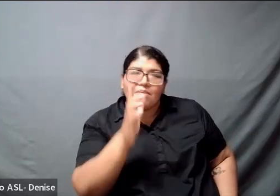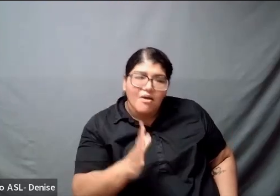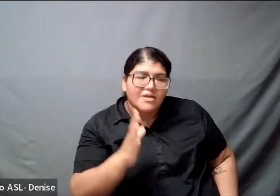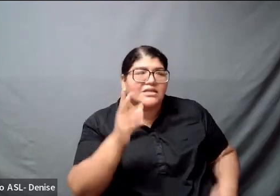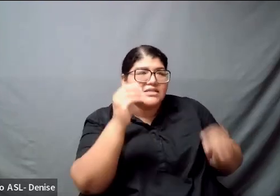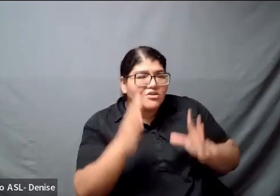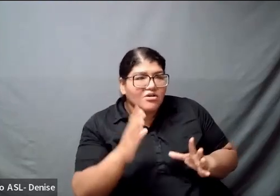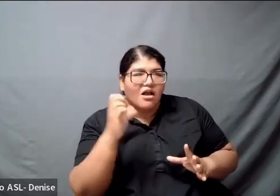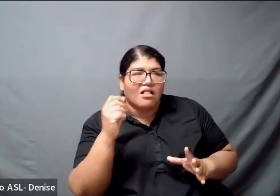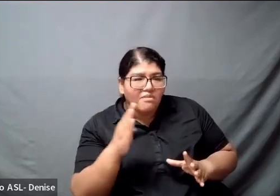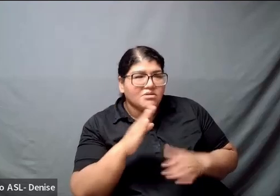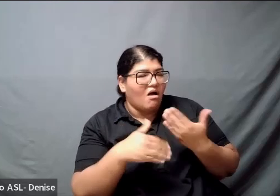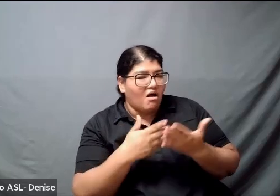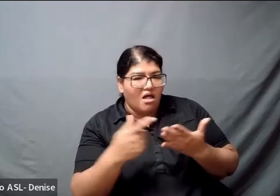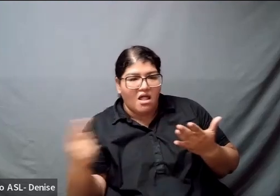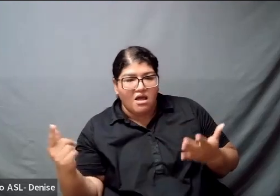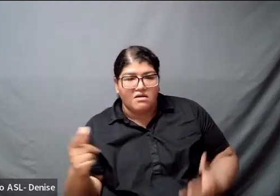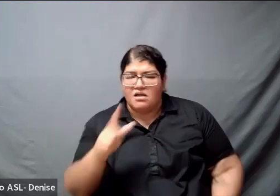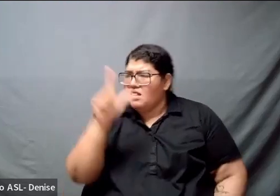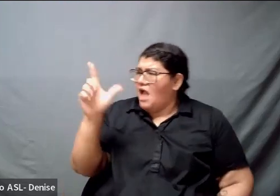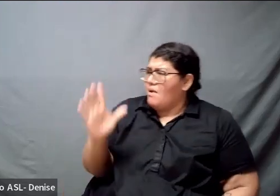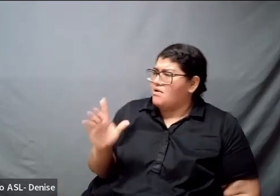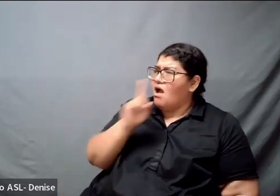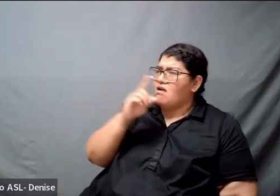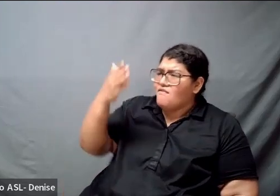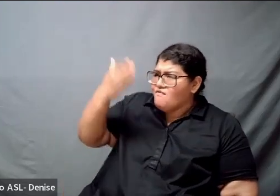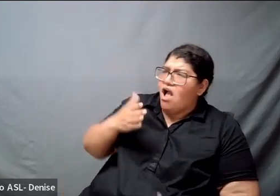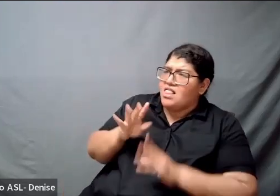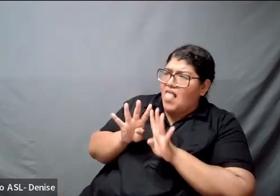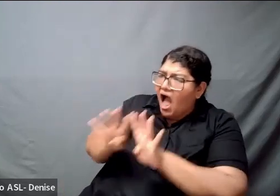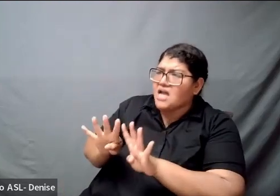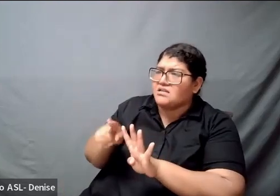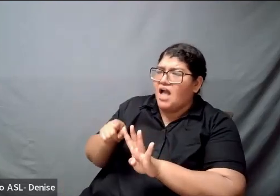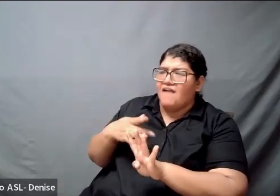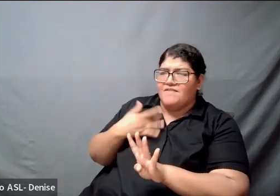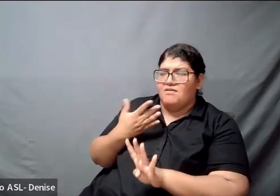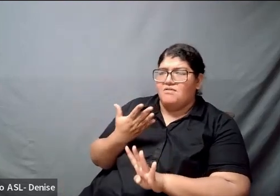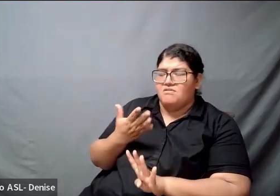the whatever. What does it mean? The librarians are on. The front lines of this and I feel for them, yes,